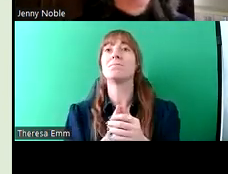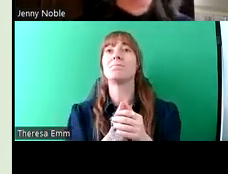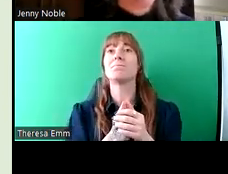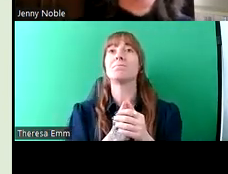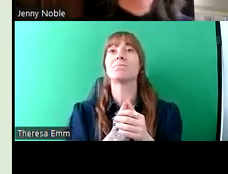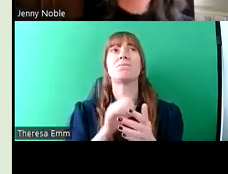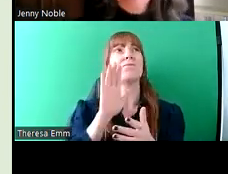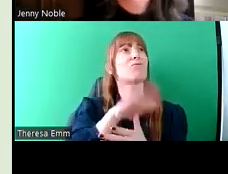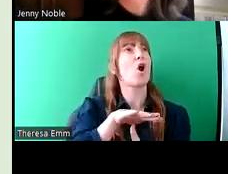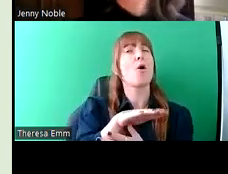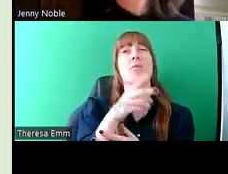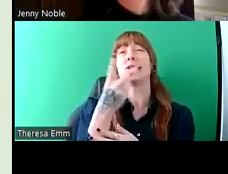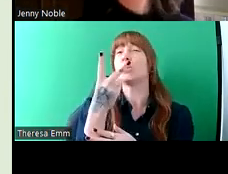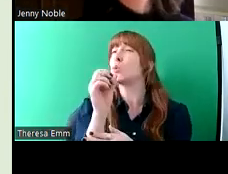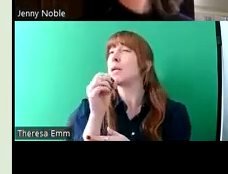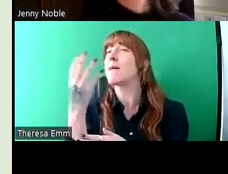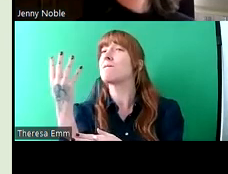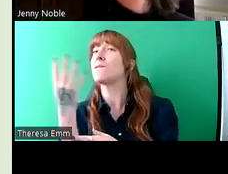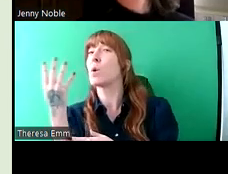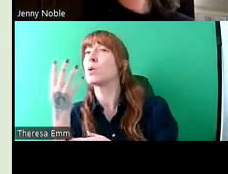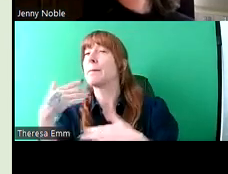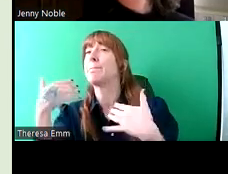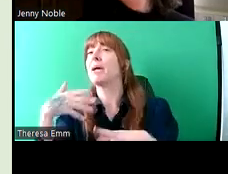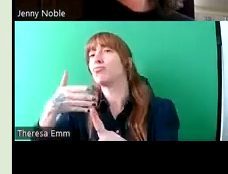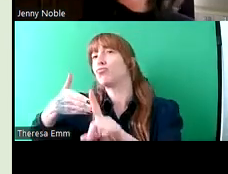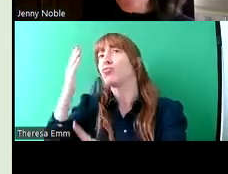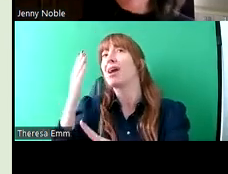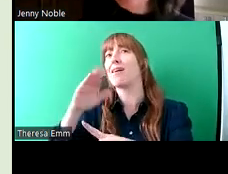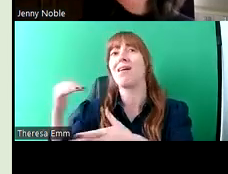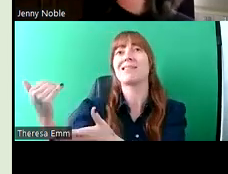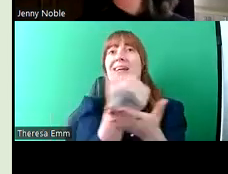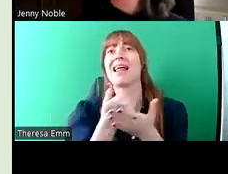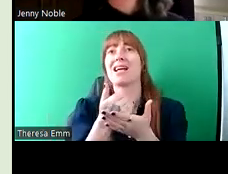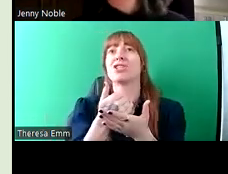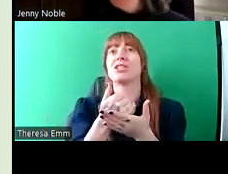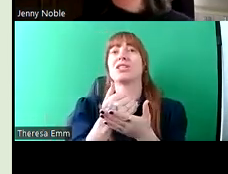2014 became a recognised collection of national significance in Scotland as well, as being the